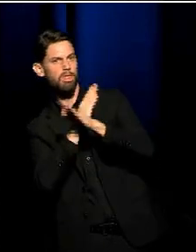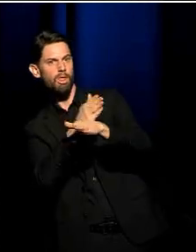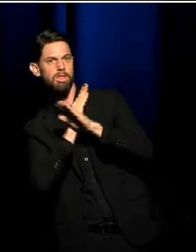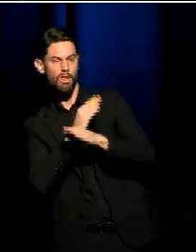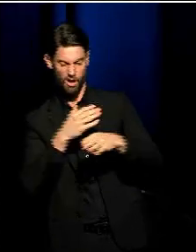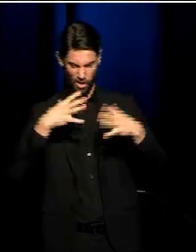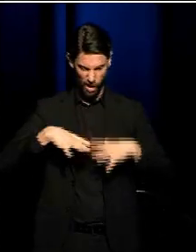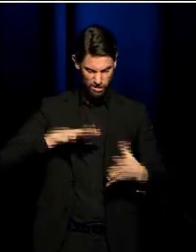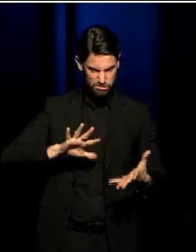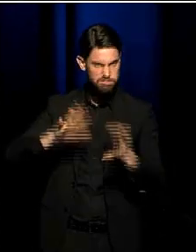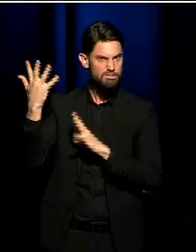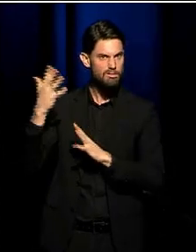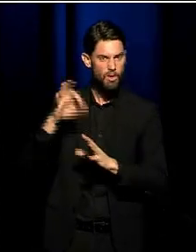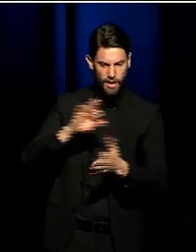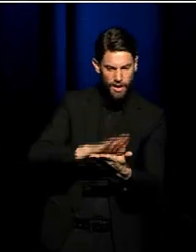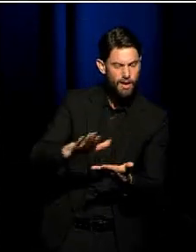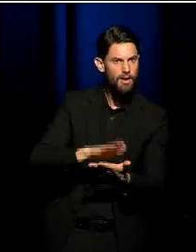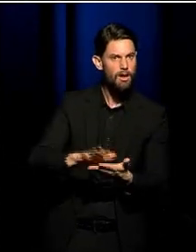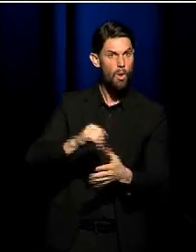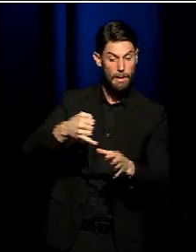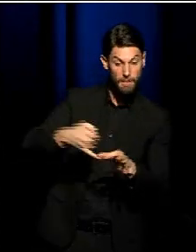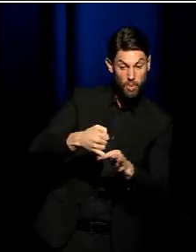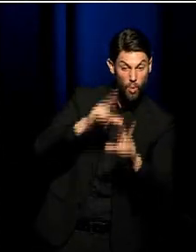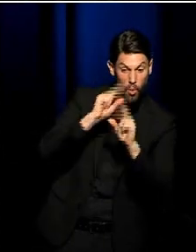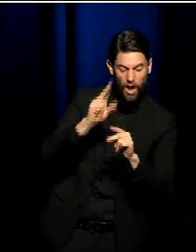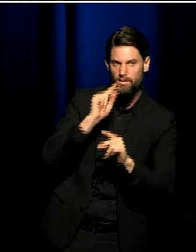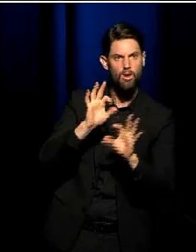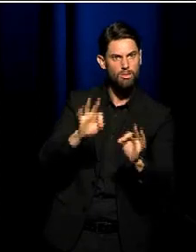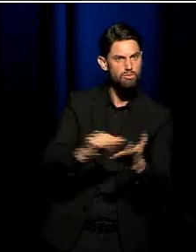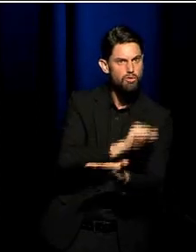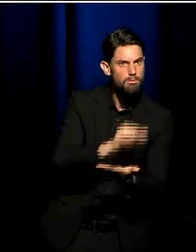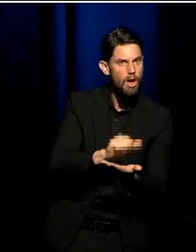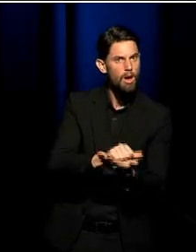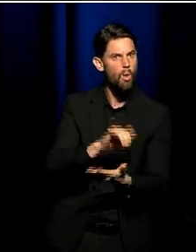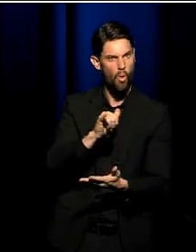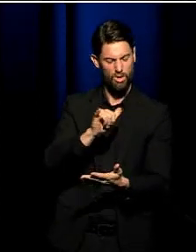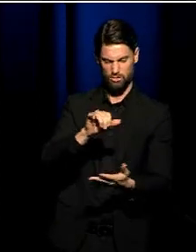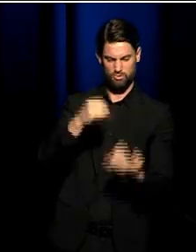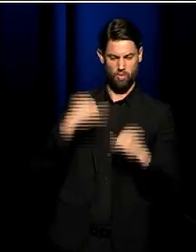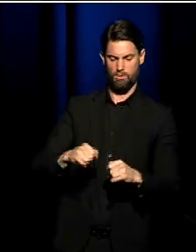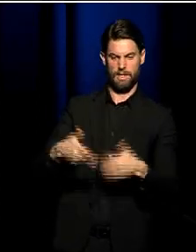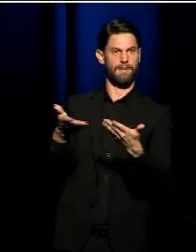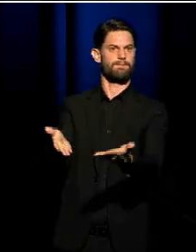education, medical care and treatment. Third, the